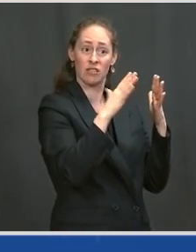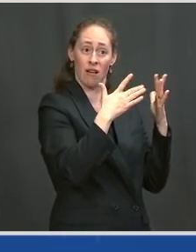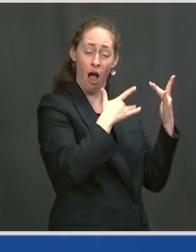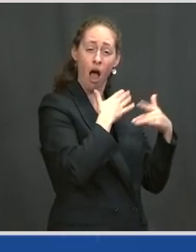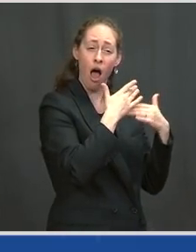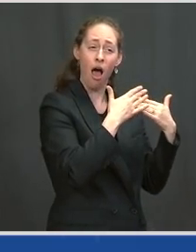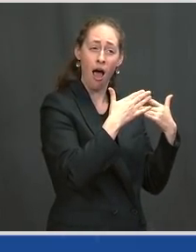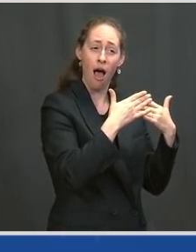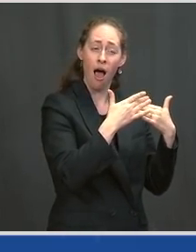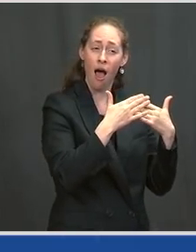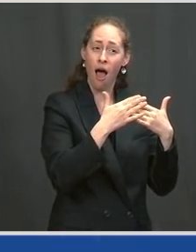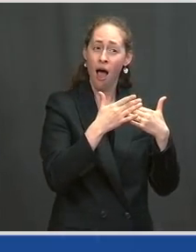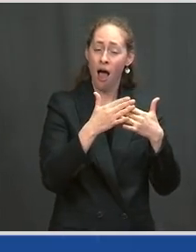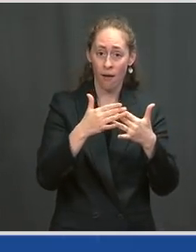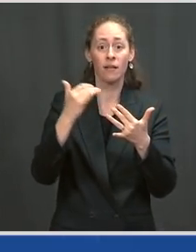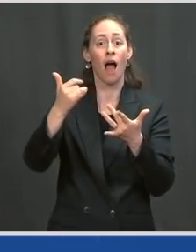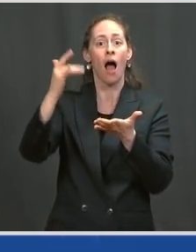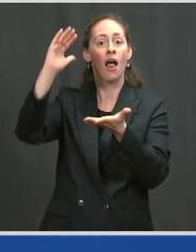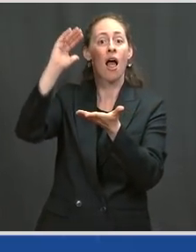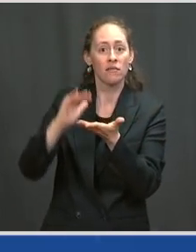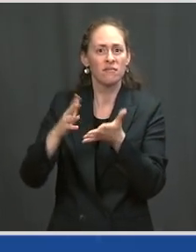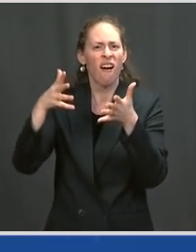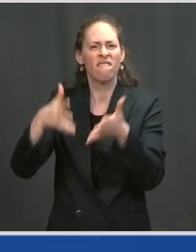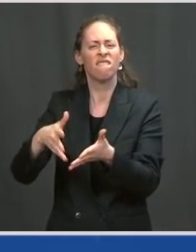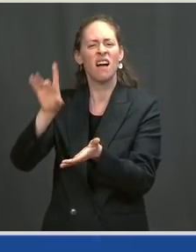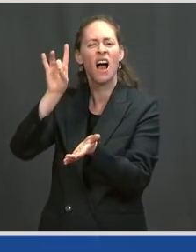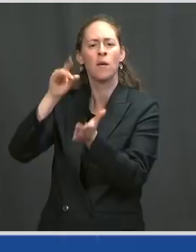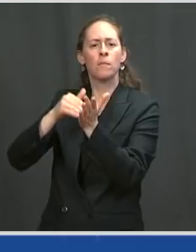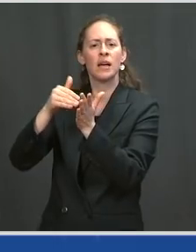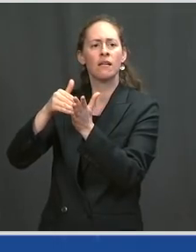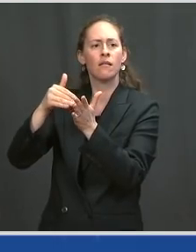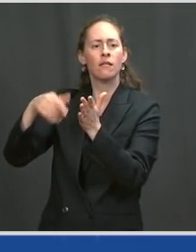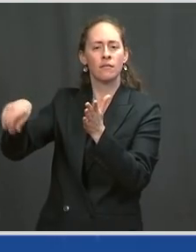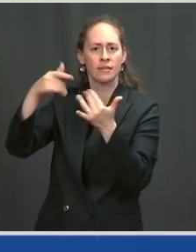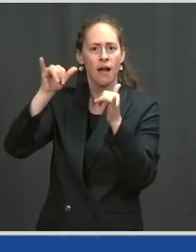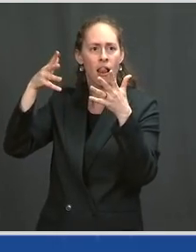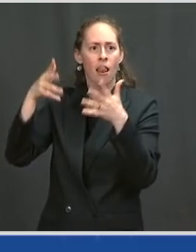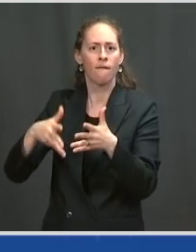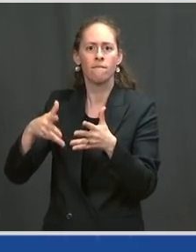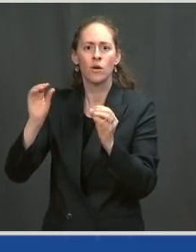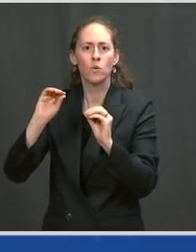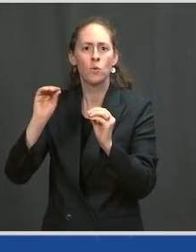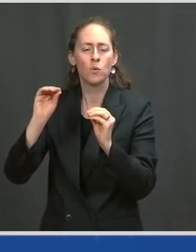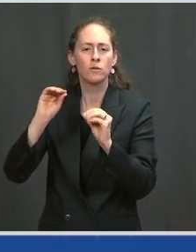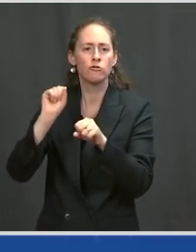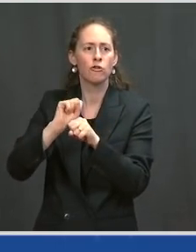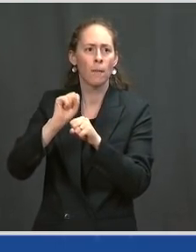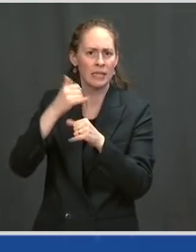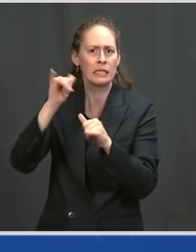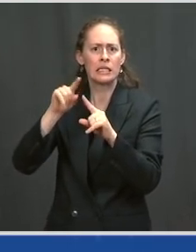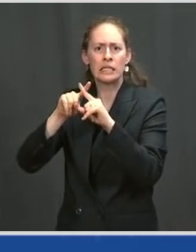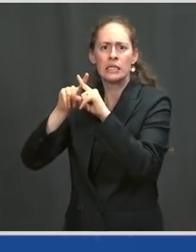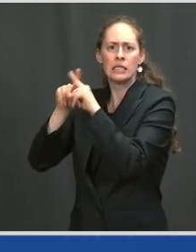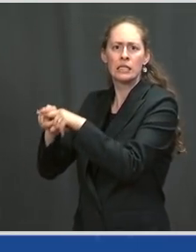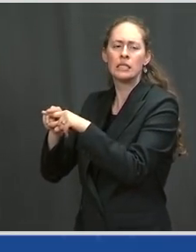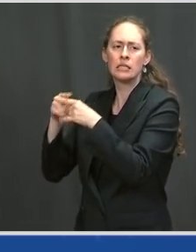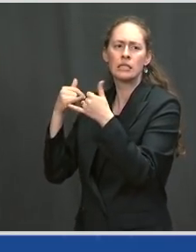unemployment benefits are a lifeline. No one should be allowed to game the system and we'll insist the law is followed,